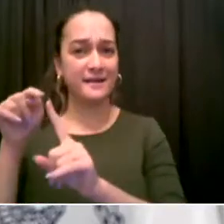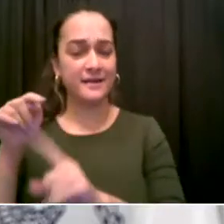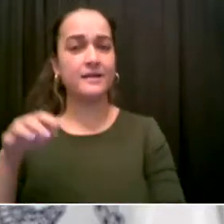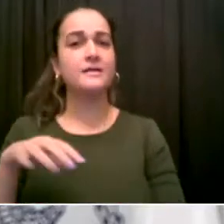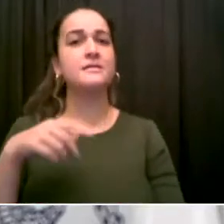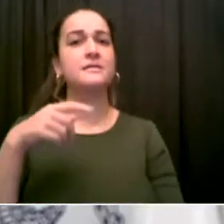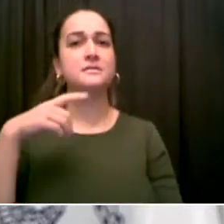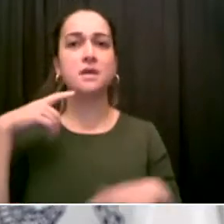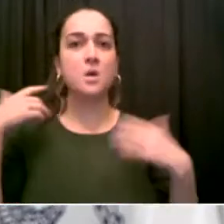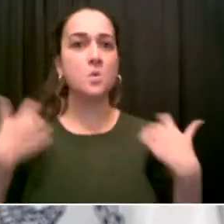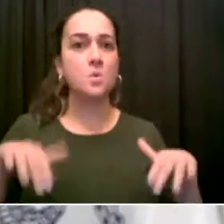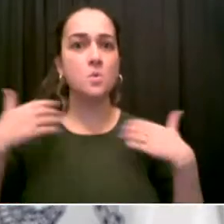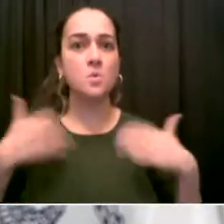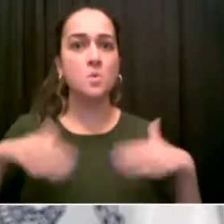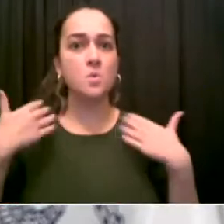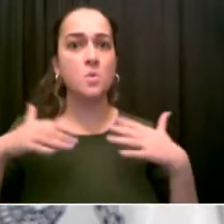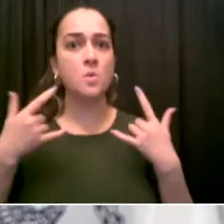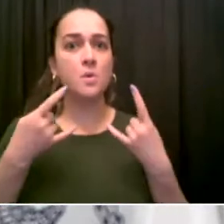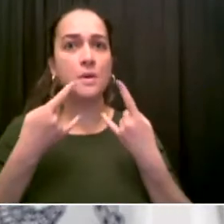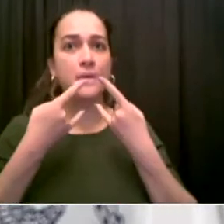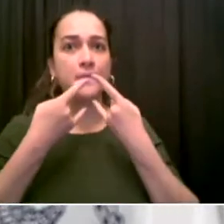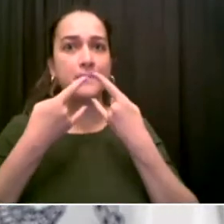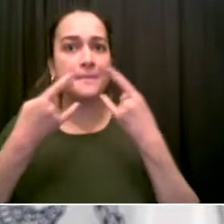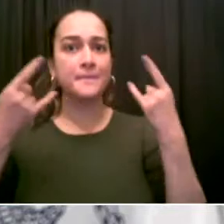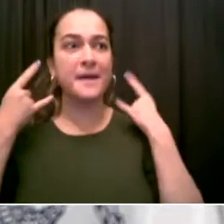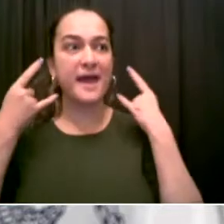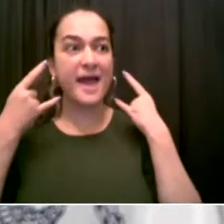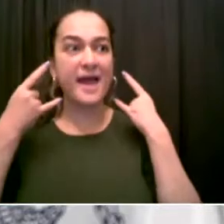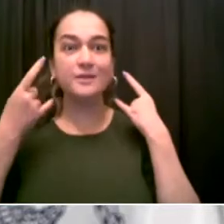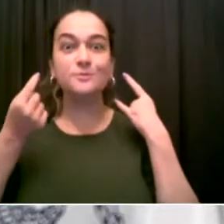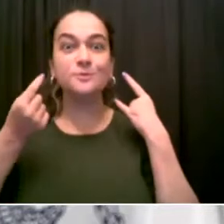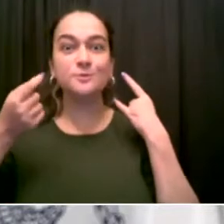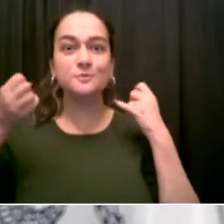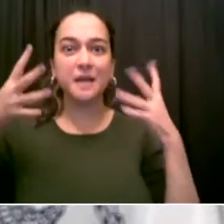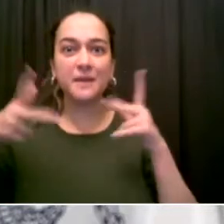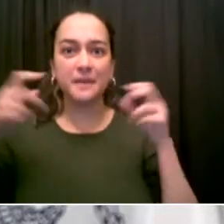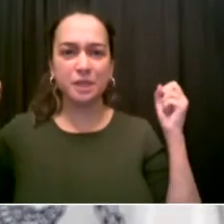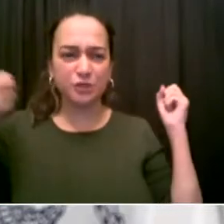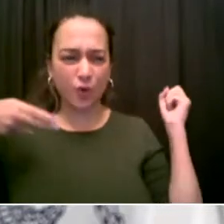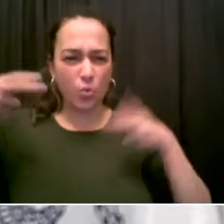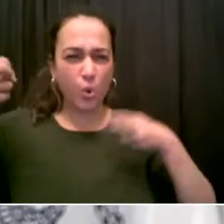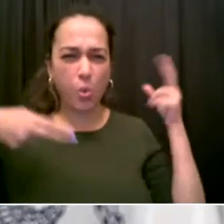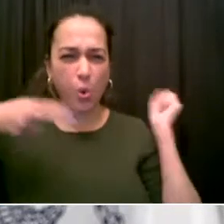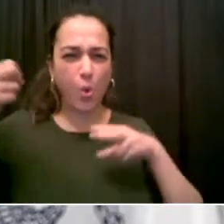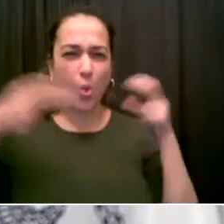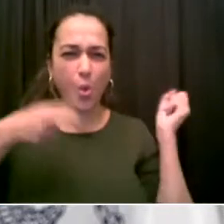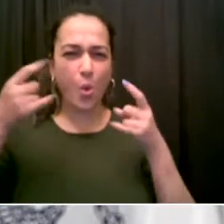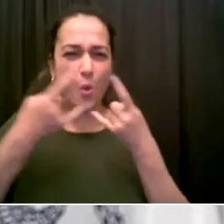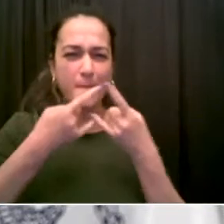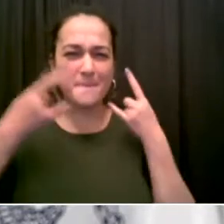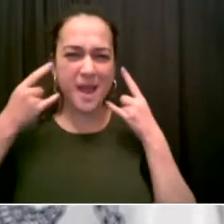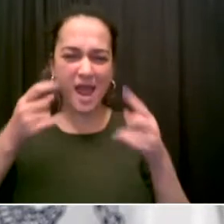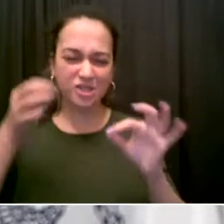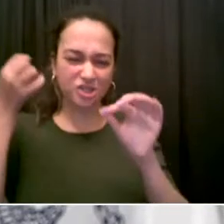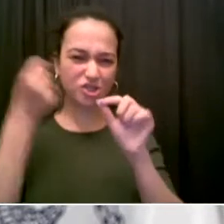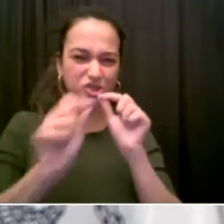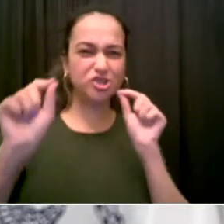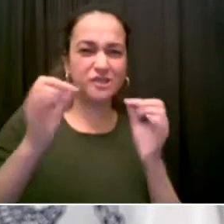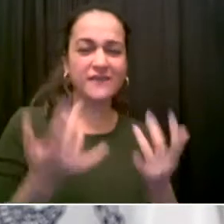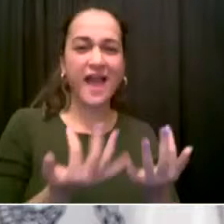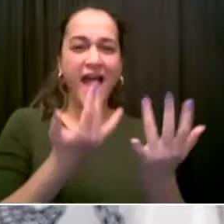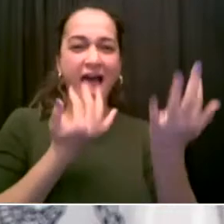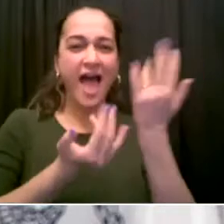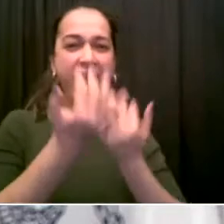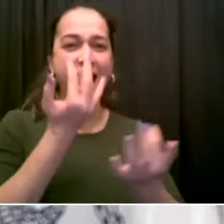TO THE PANDEMIC.